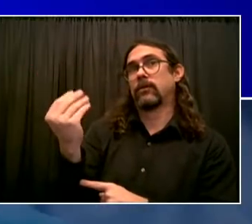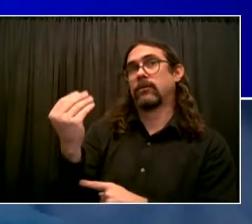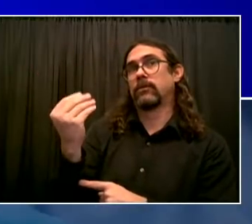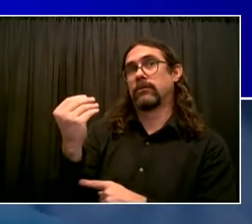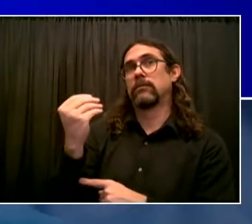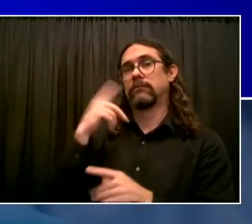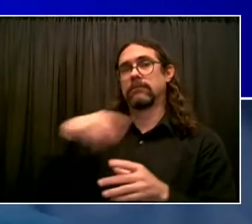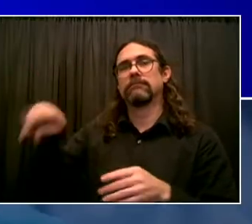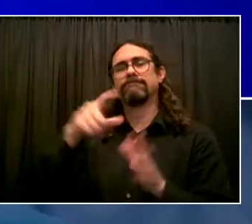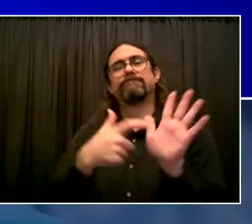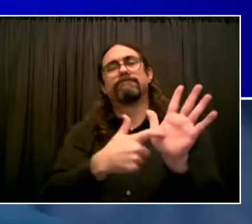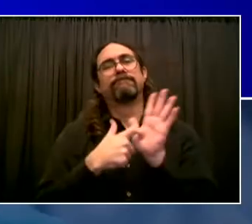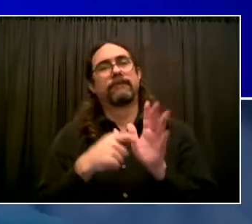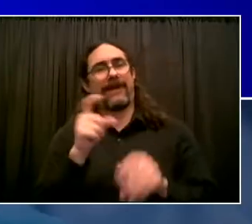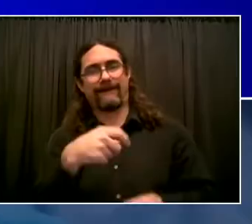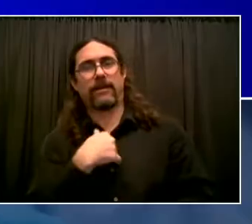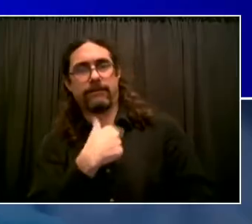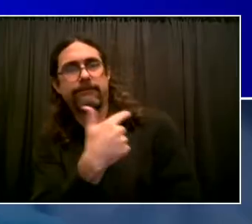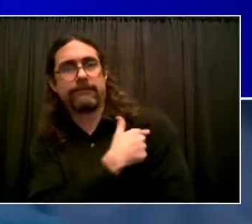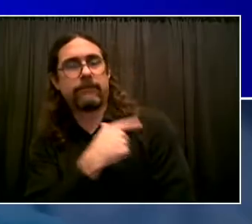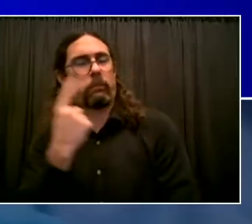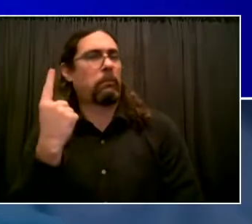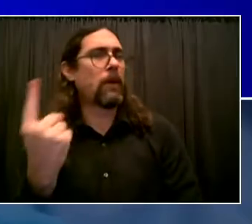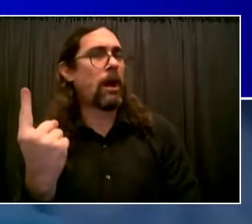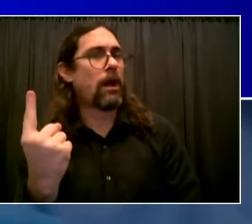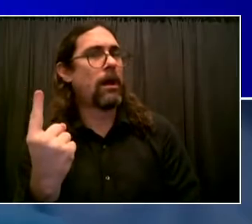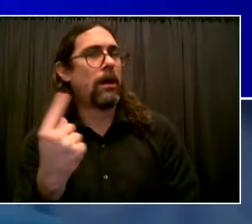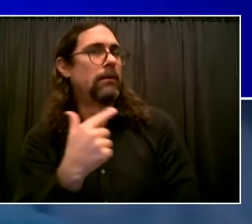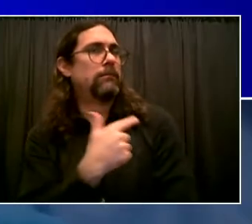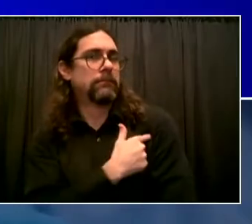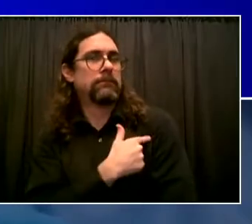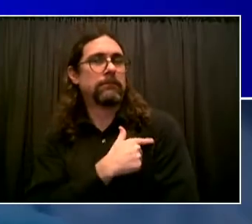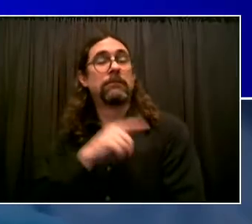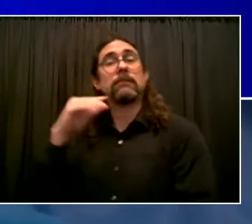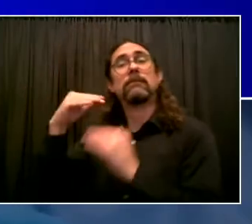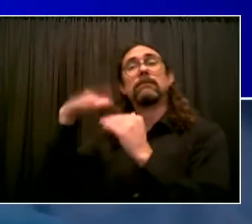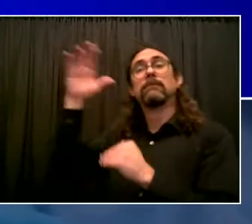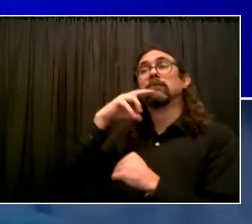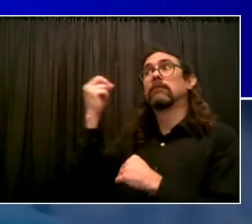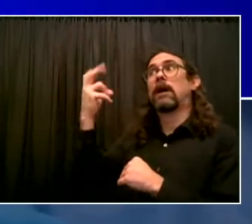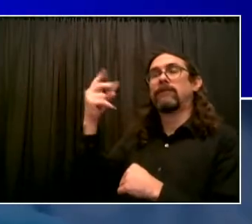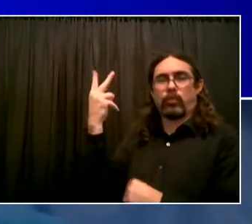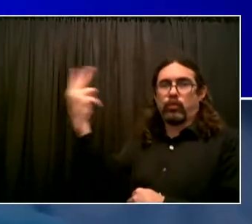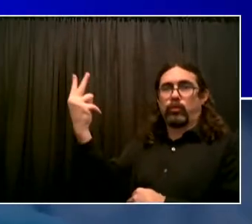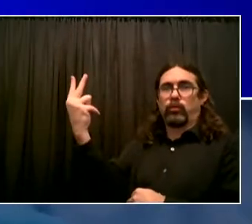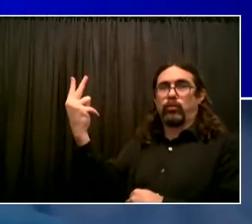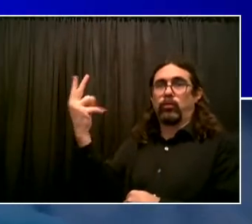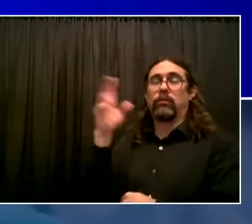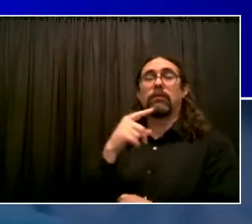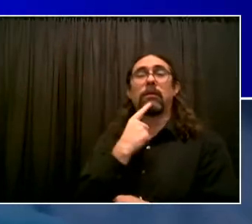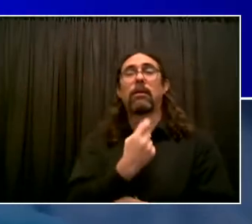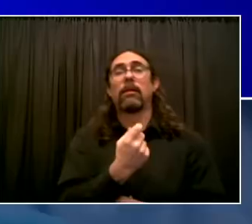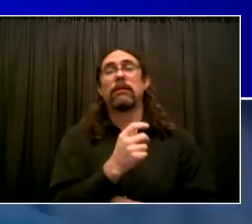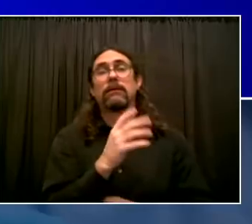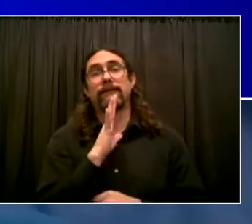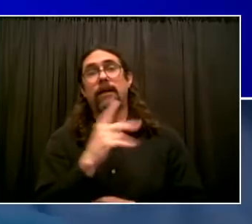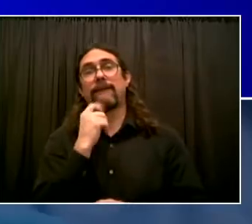KEY 2 NYC. IT'S A NEW VACCINATION THE